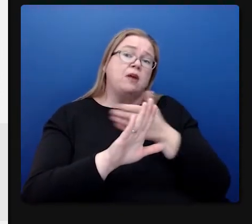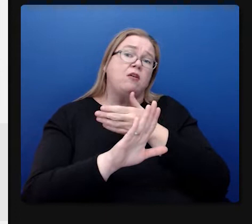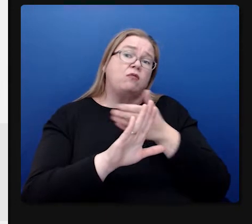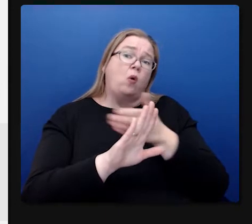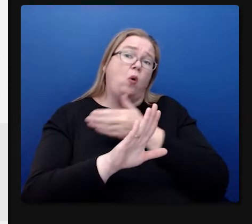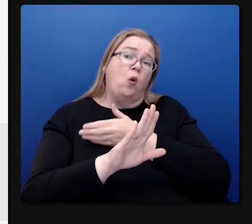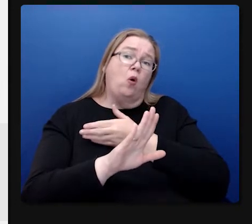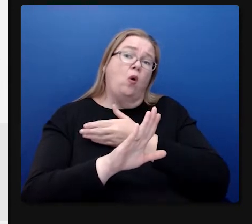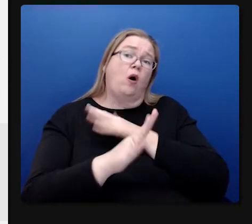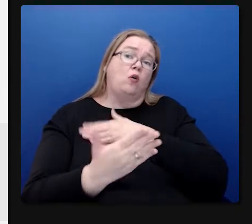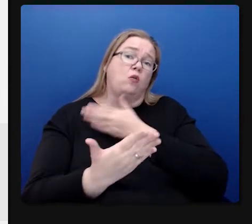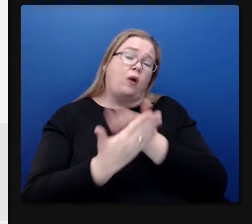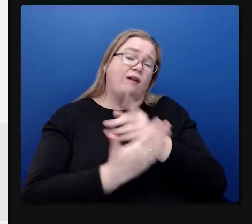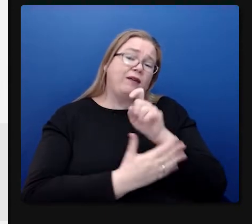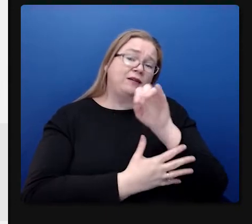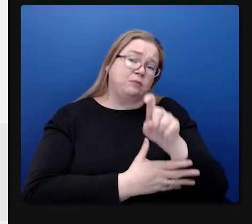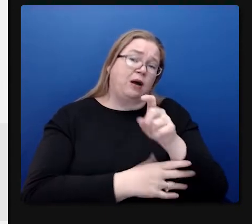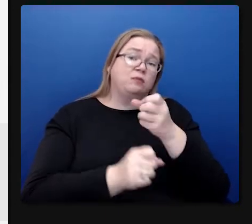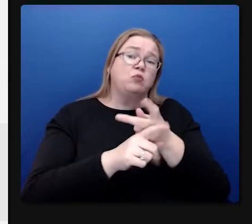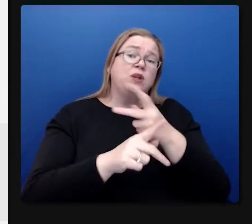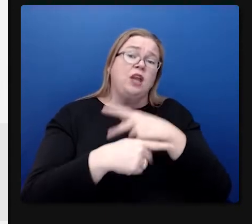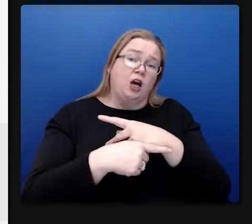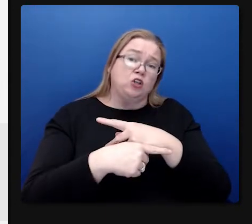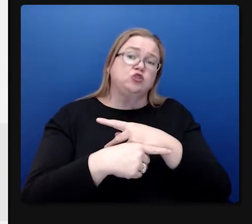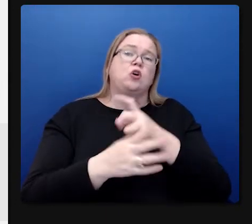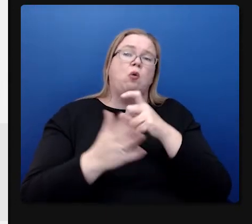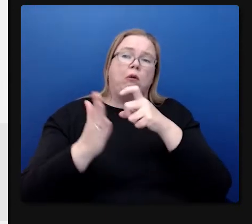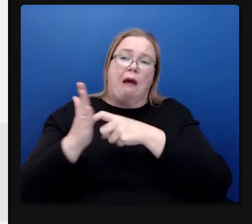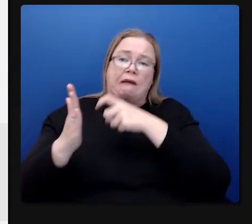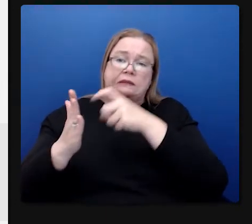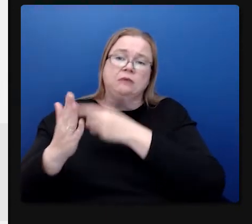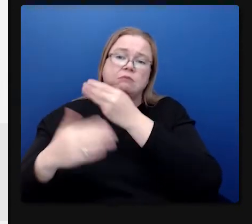So, that can be in production or mining of materials